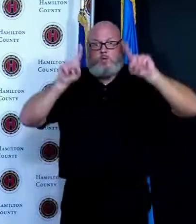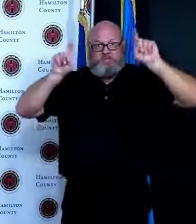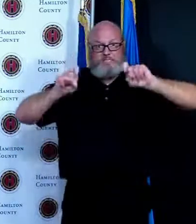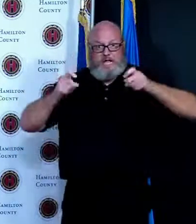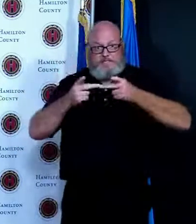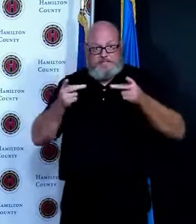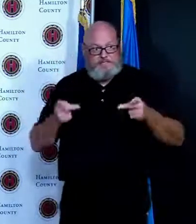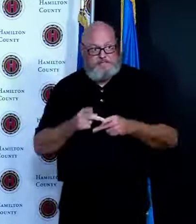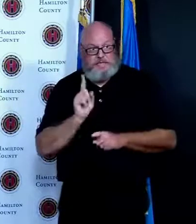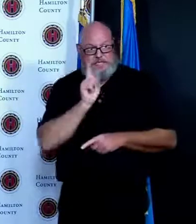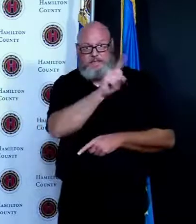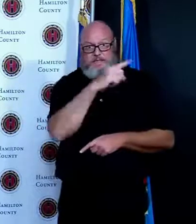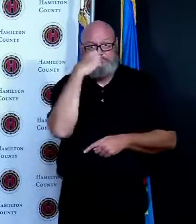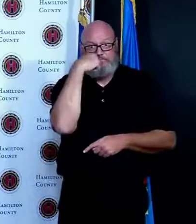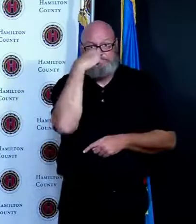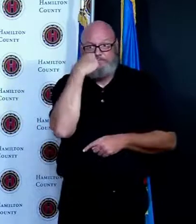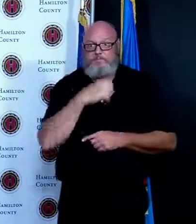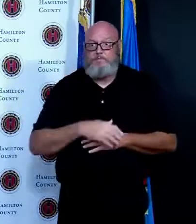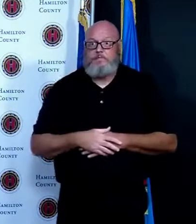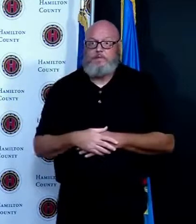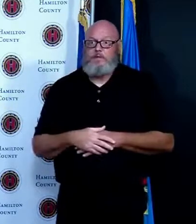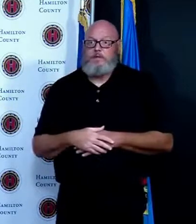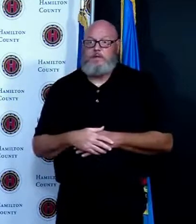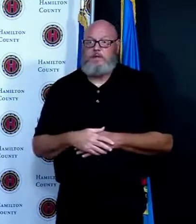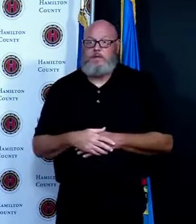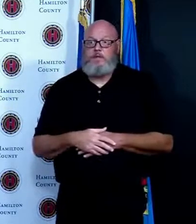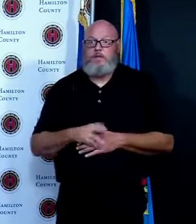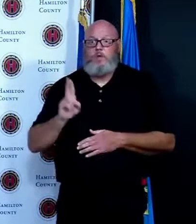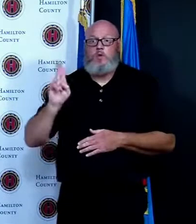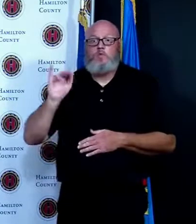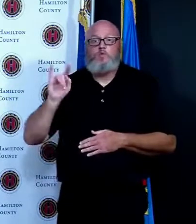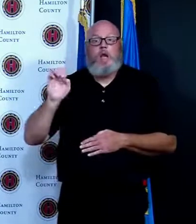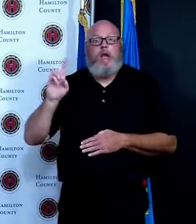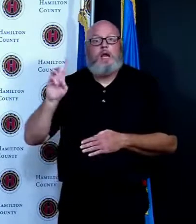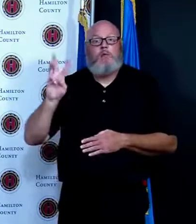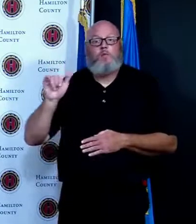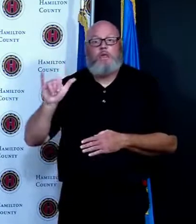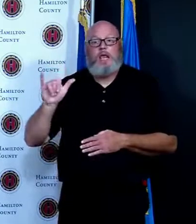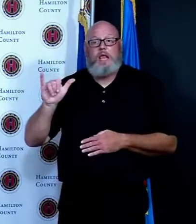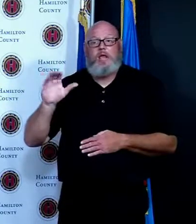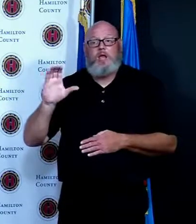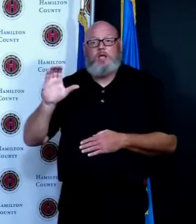a united way care coordinator will reach out to you if you want them to and find out what